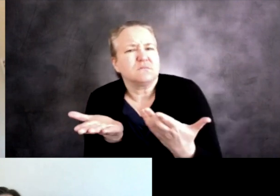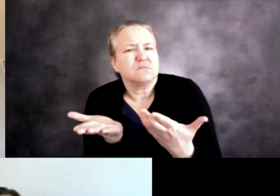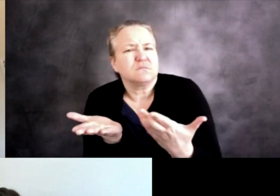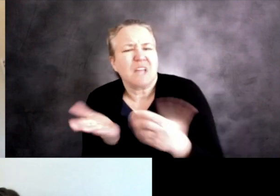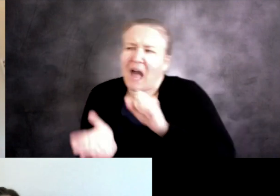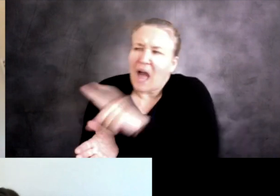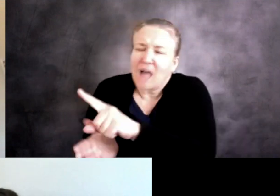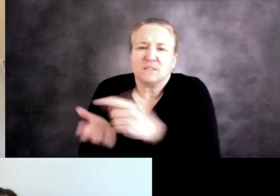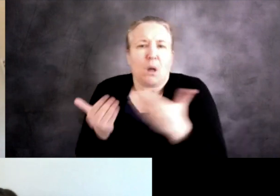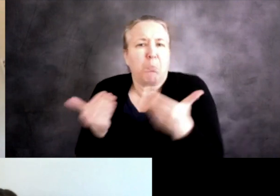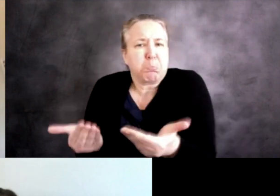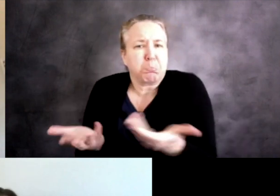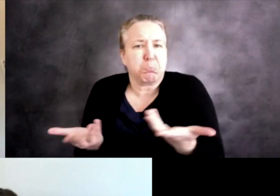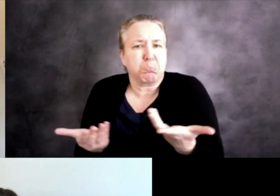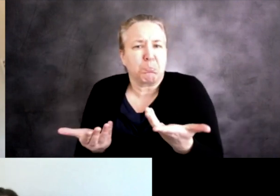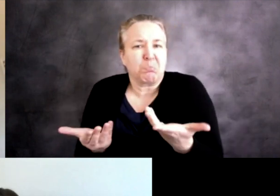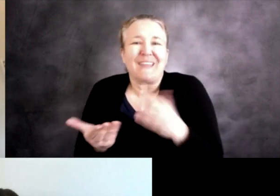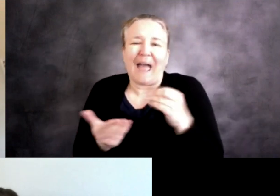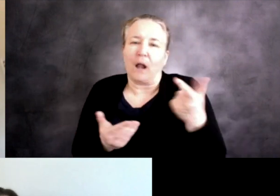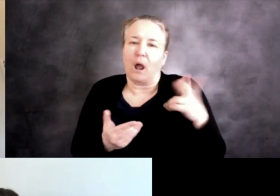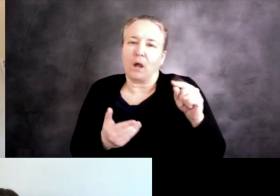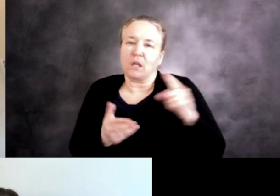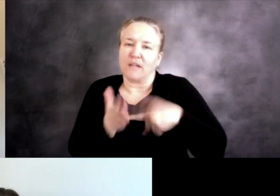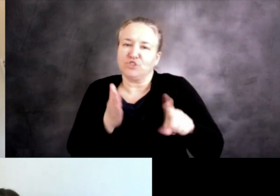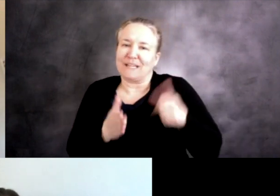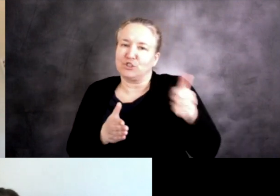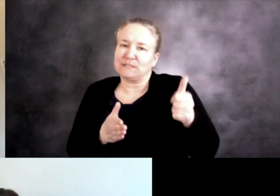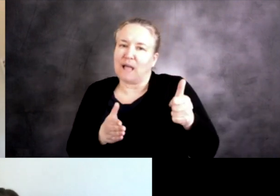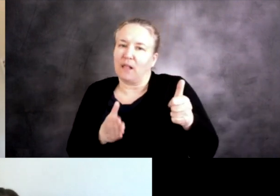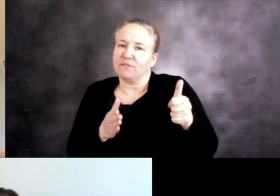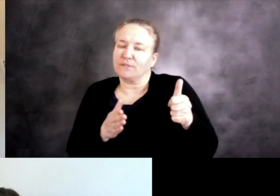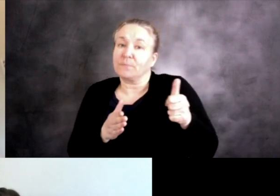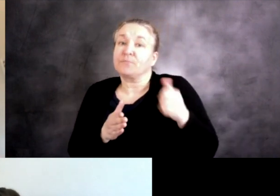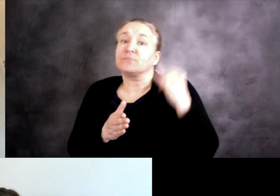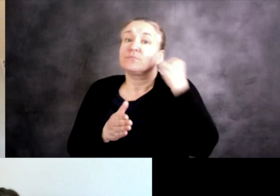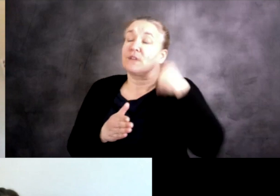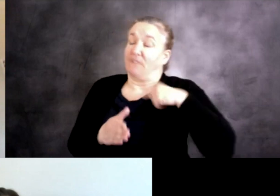and and gut check yourself. If you ask for something or you're talking about something